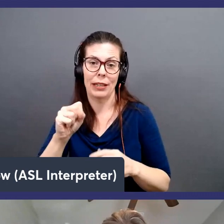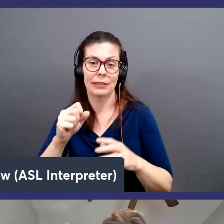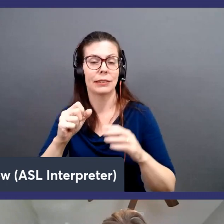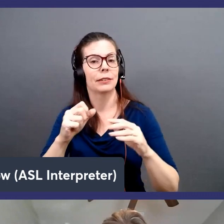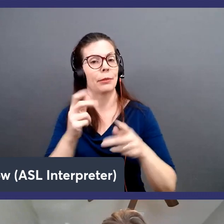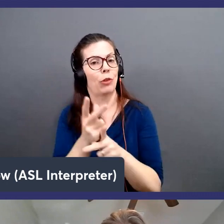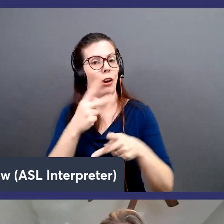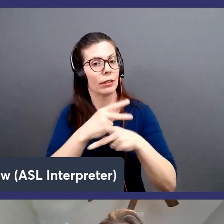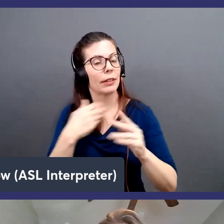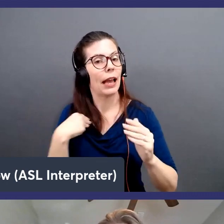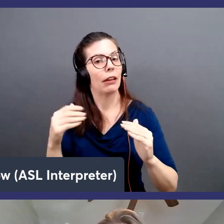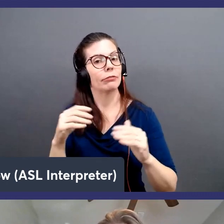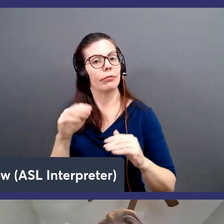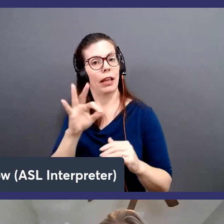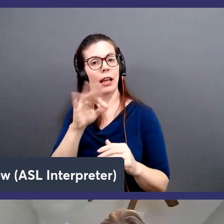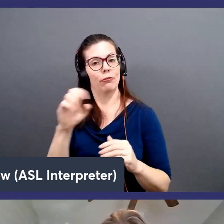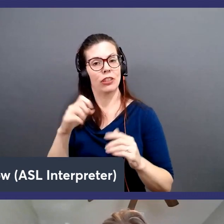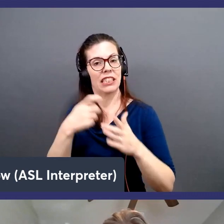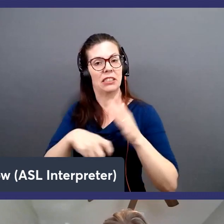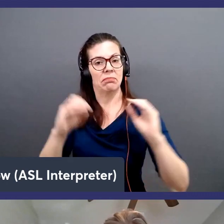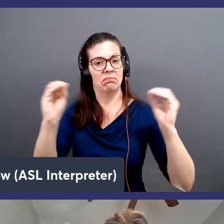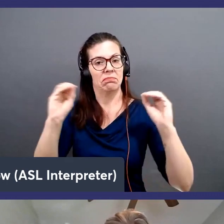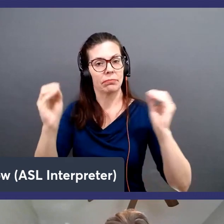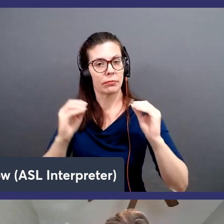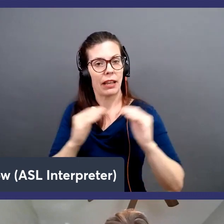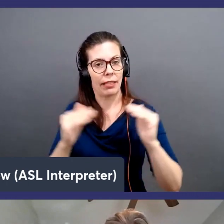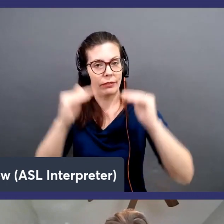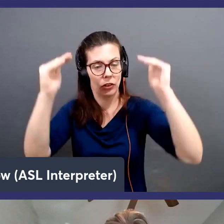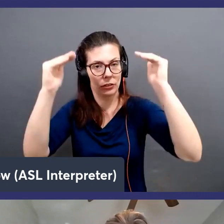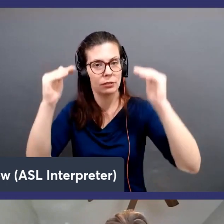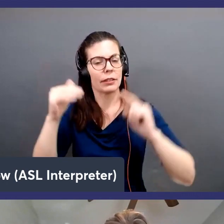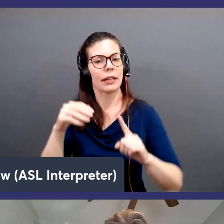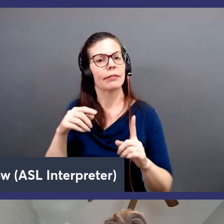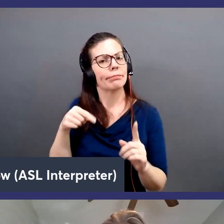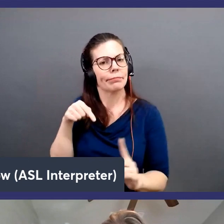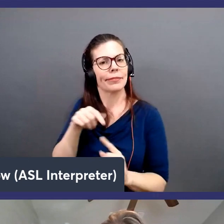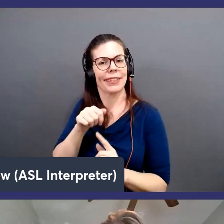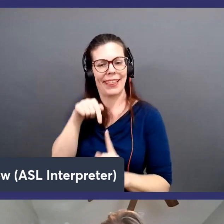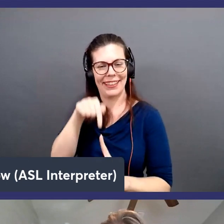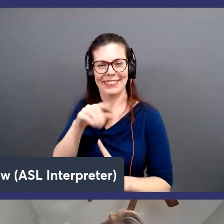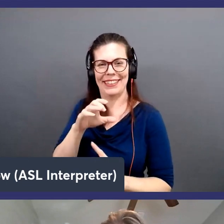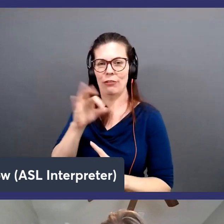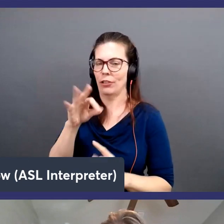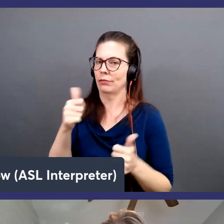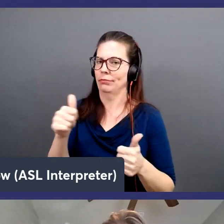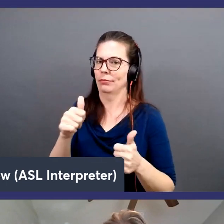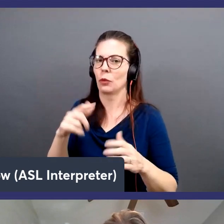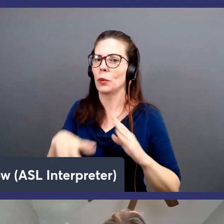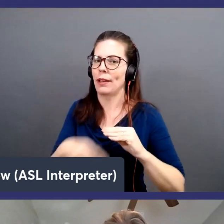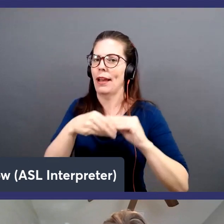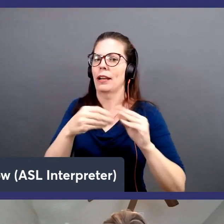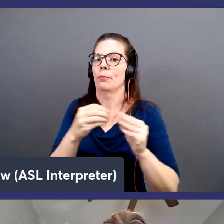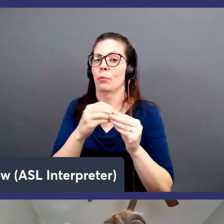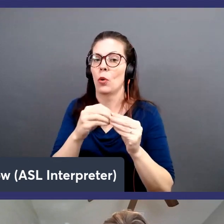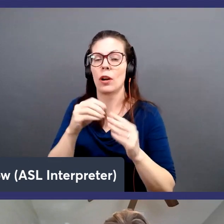and CloudFront's no exception. And it was expanded back in December, and that's something we're really excited about. And this is a really meaningful kind of expansion